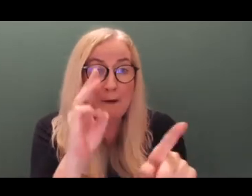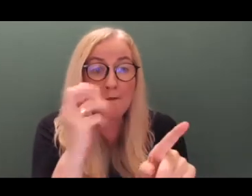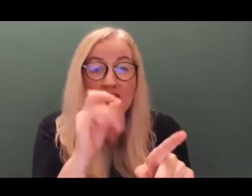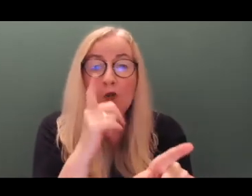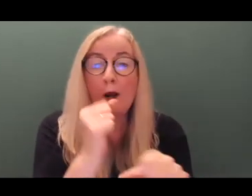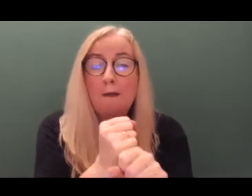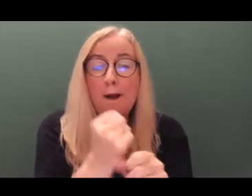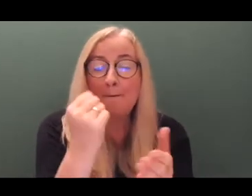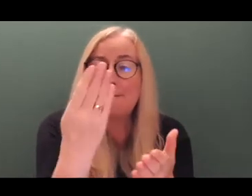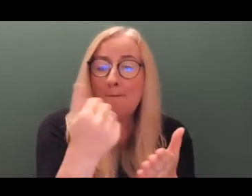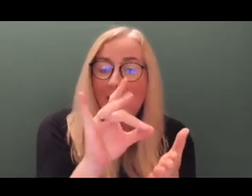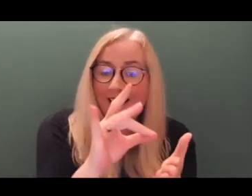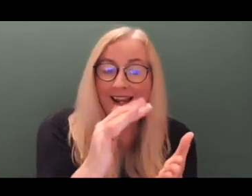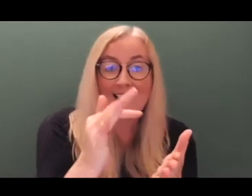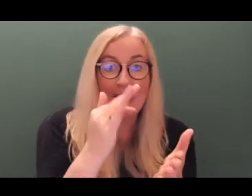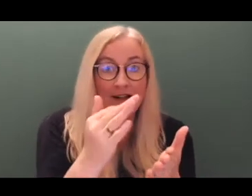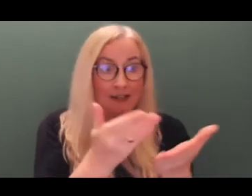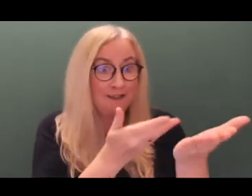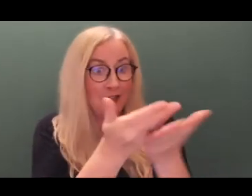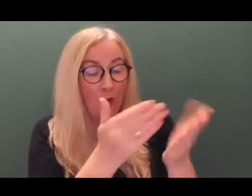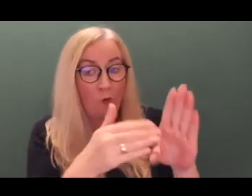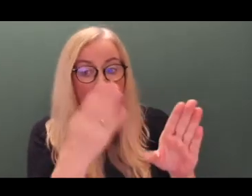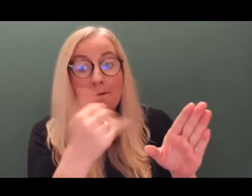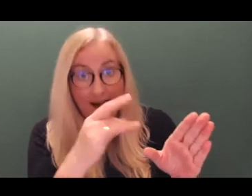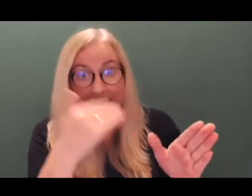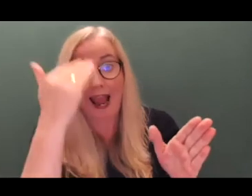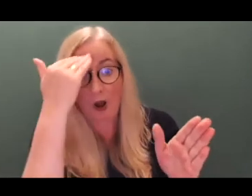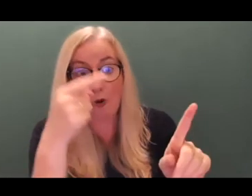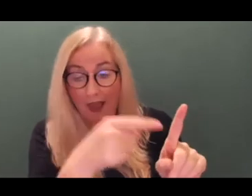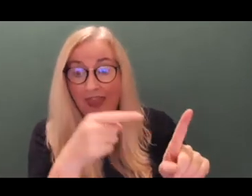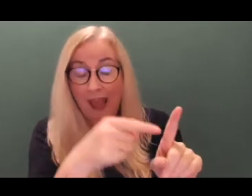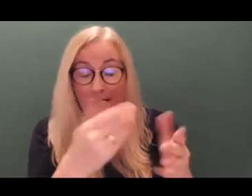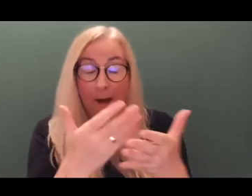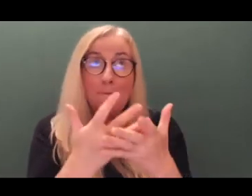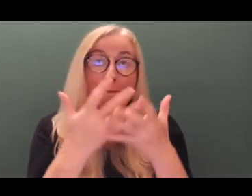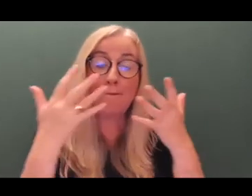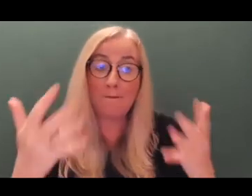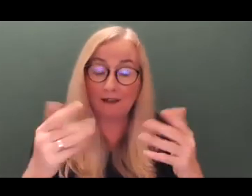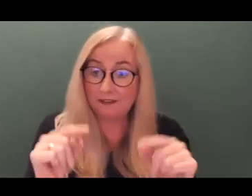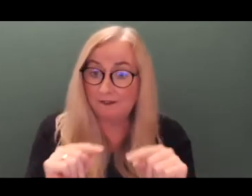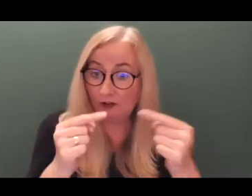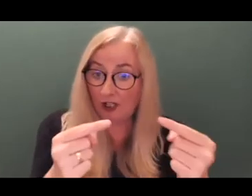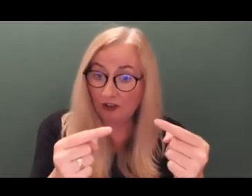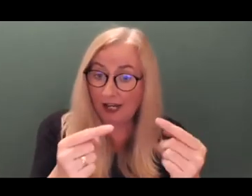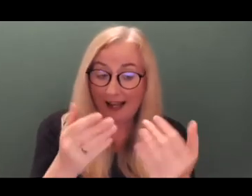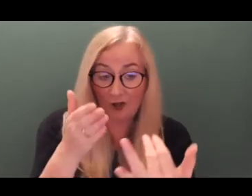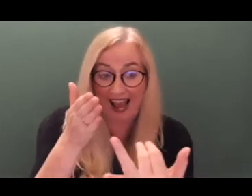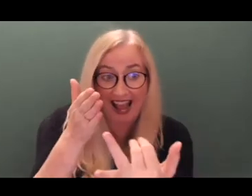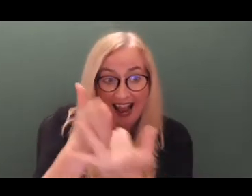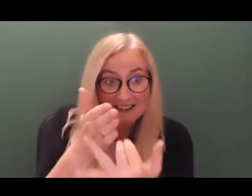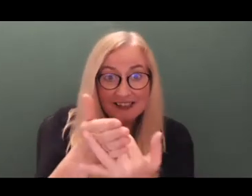having a pop at the bankers, but it is a massive challenge, access to the financial institutions